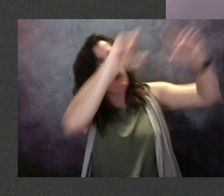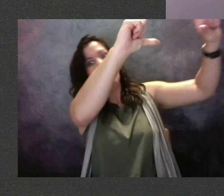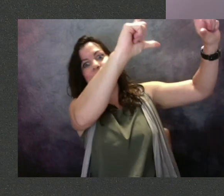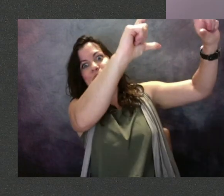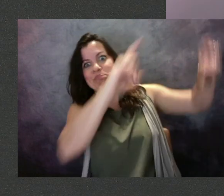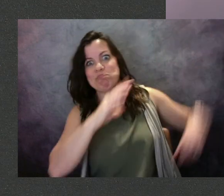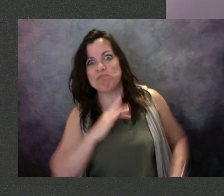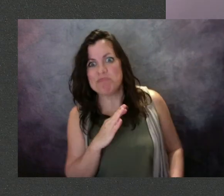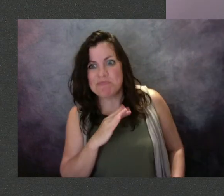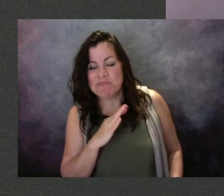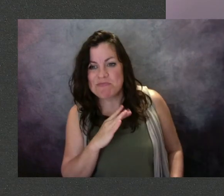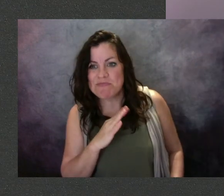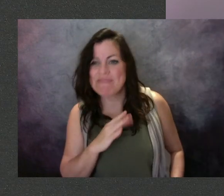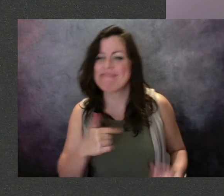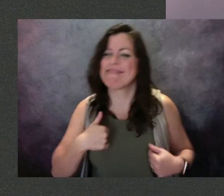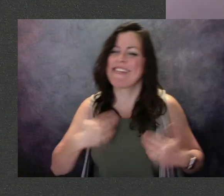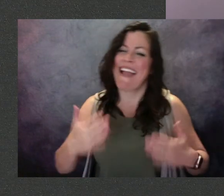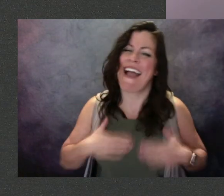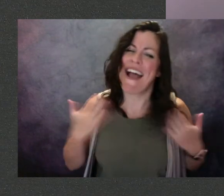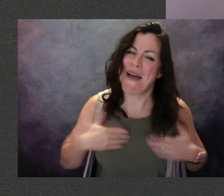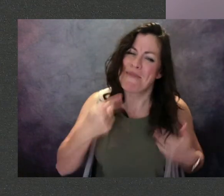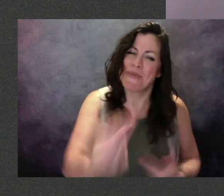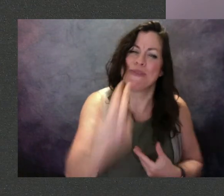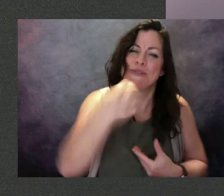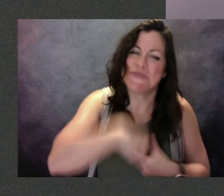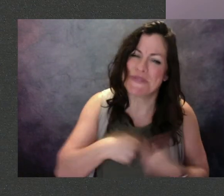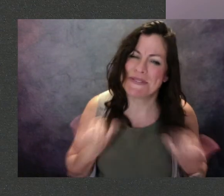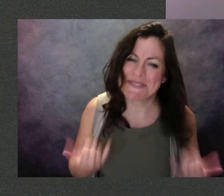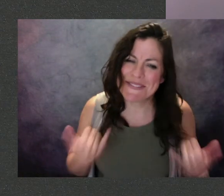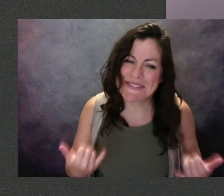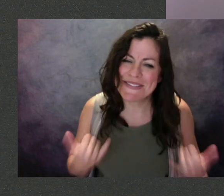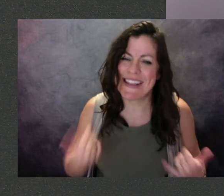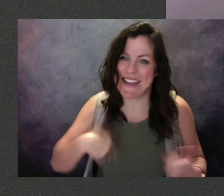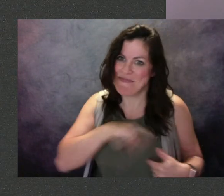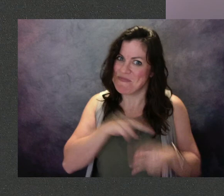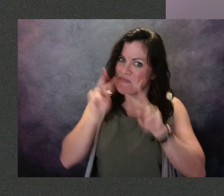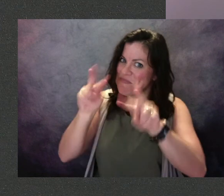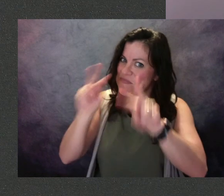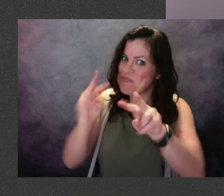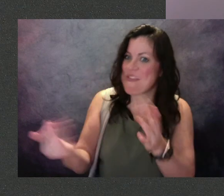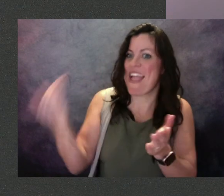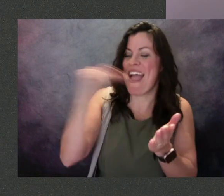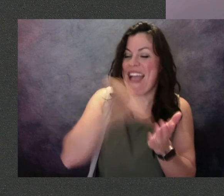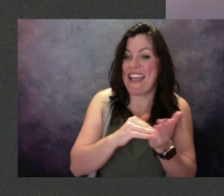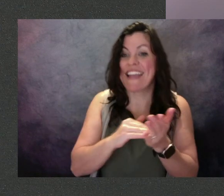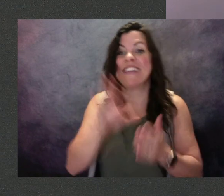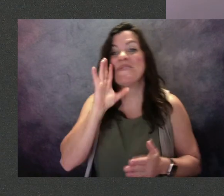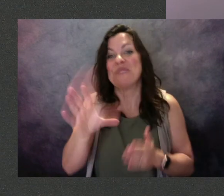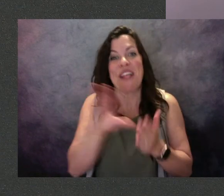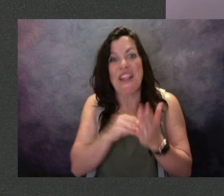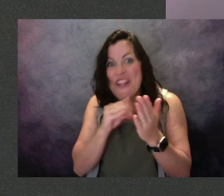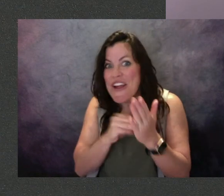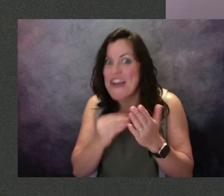I am so happy that you were here with me today, and I cannot wait to work together again to learn something new.